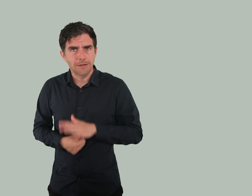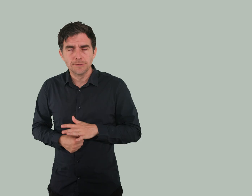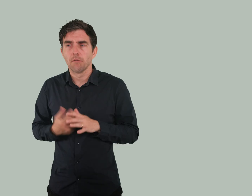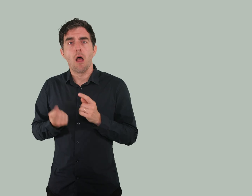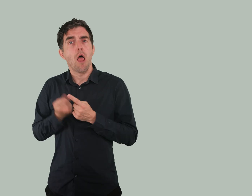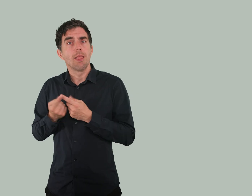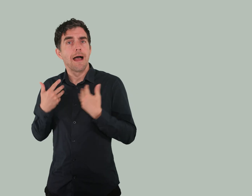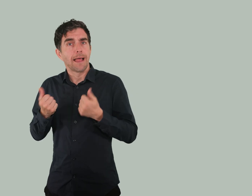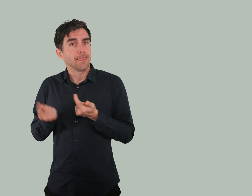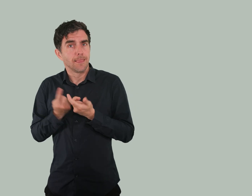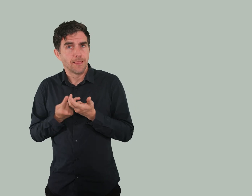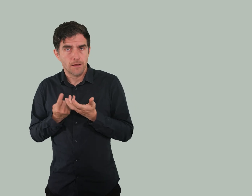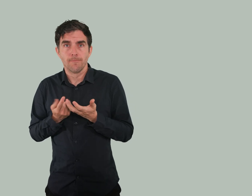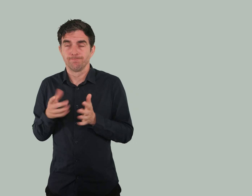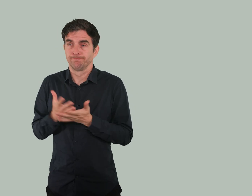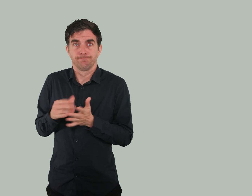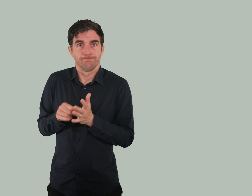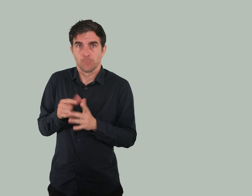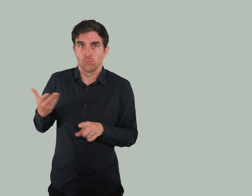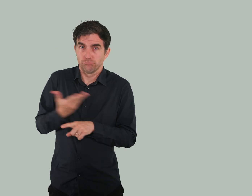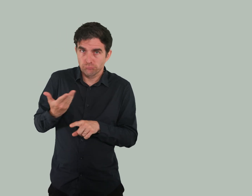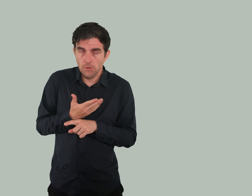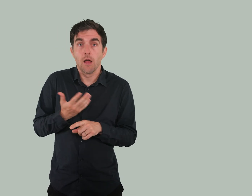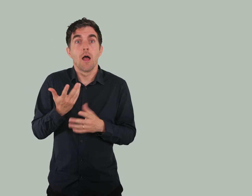depression and other health conditions that affect attendance,